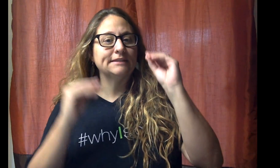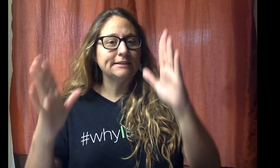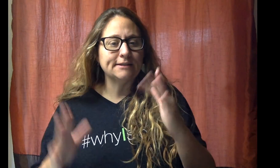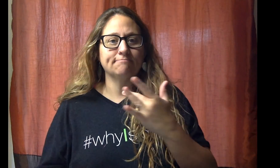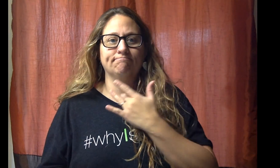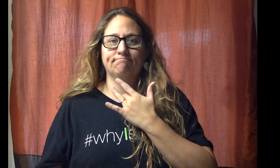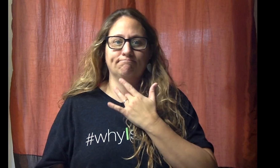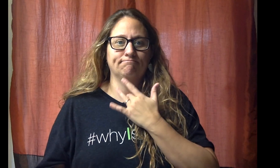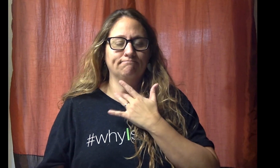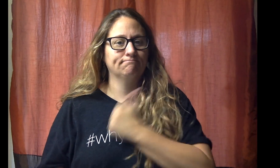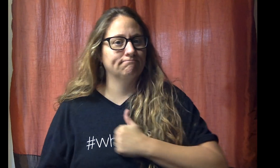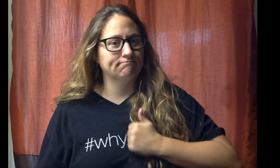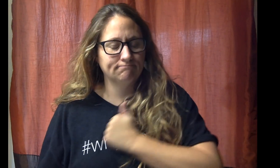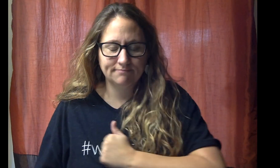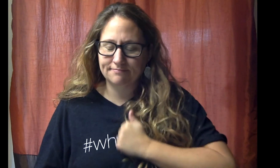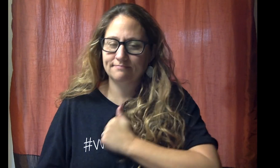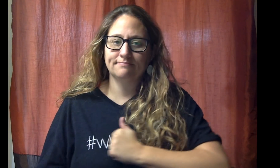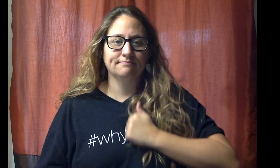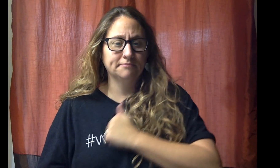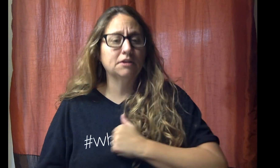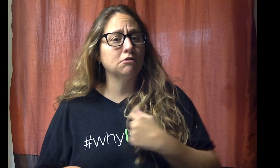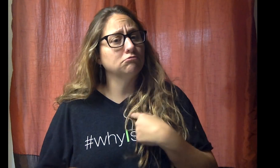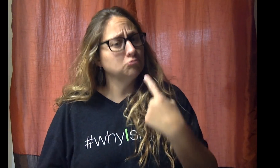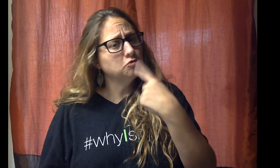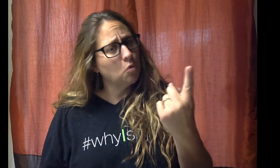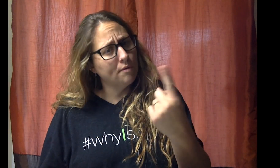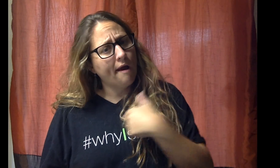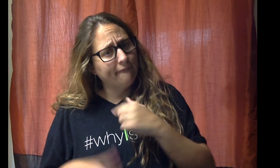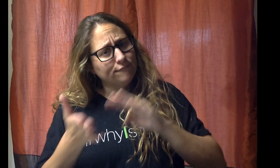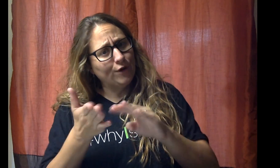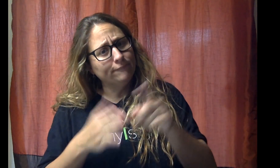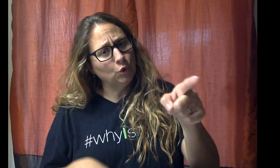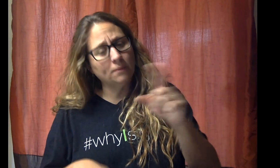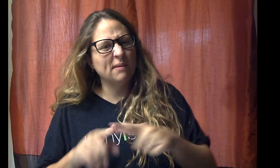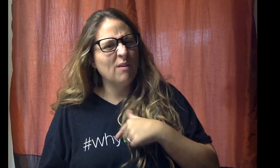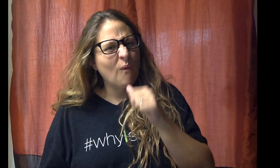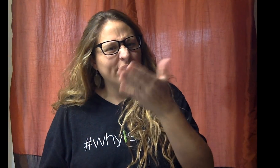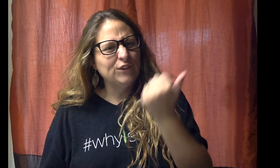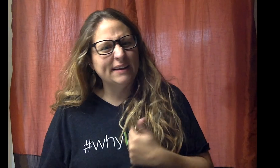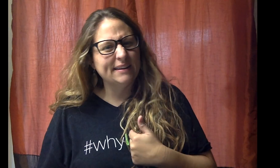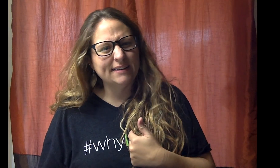The teacher then apologized repeatedly. I let him know that I forgave but I would not forget.